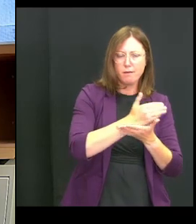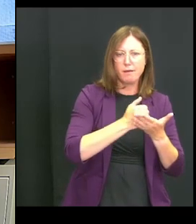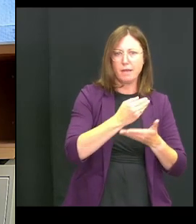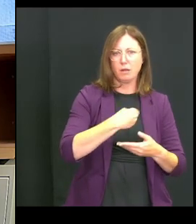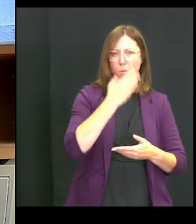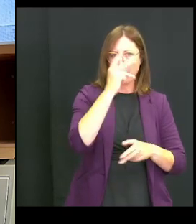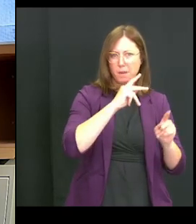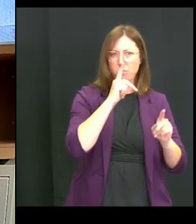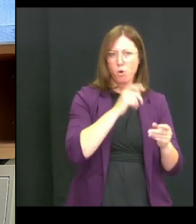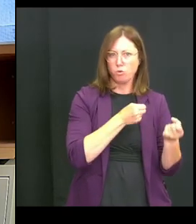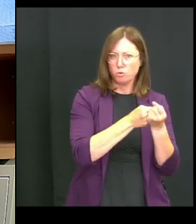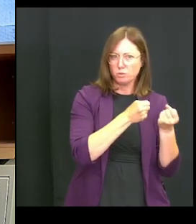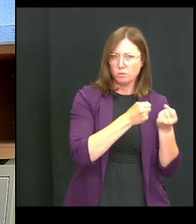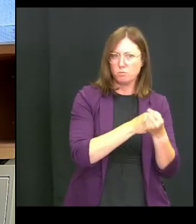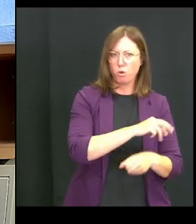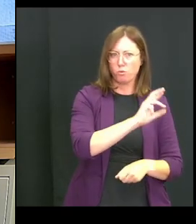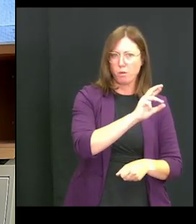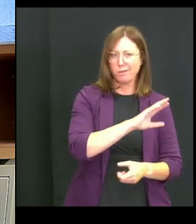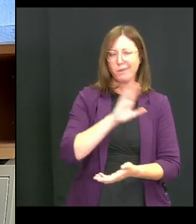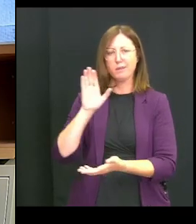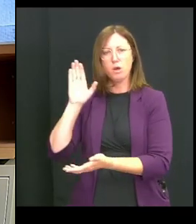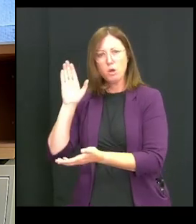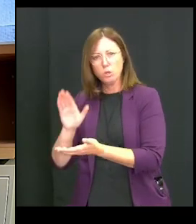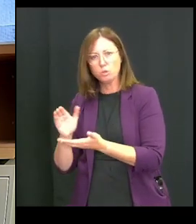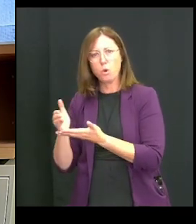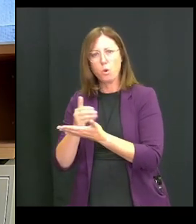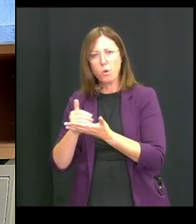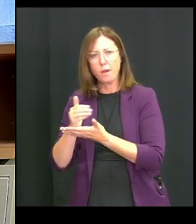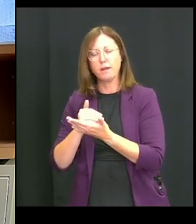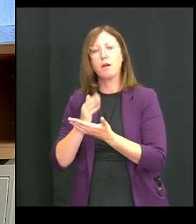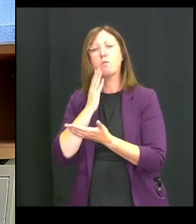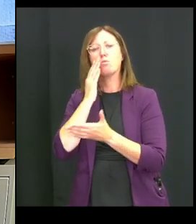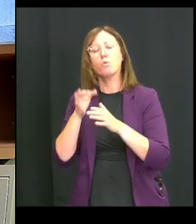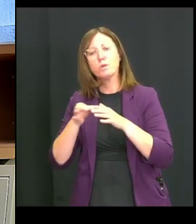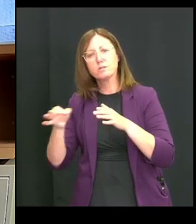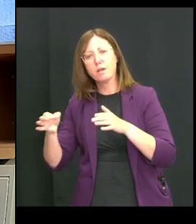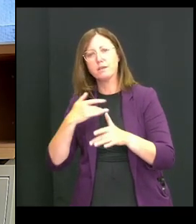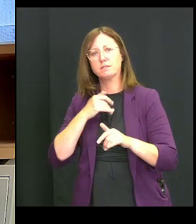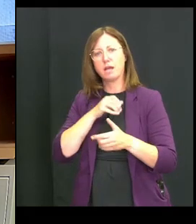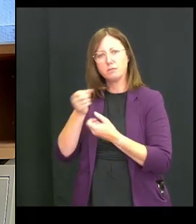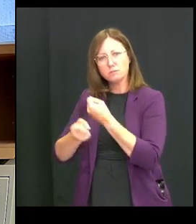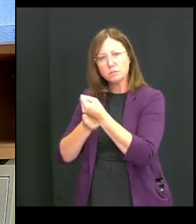non-religious low income, racialized minorities have gravitated towards the Democratic party.